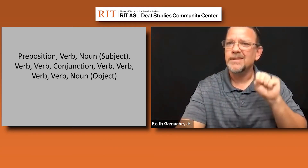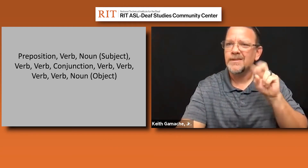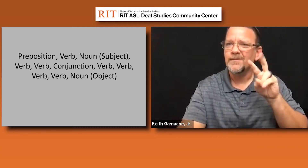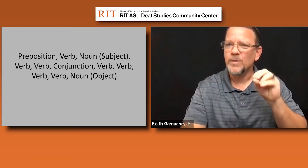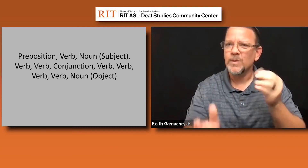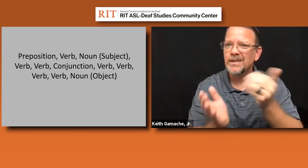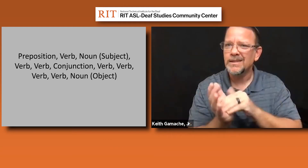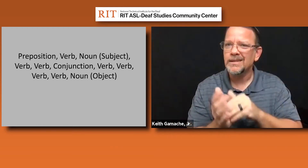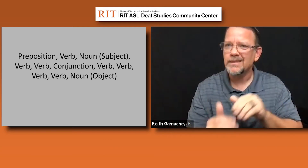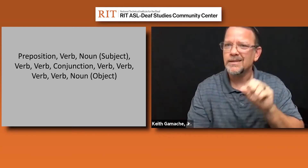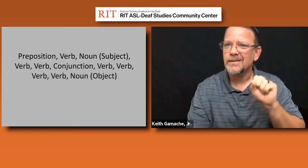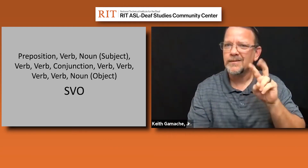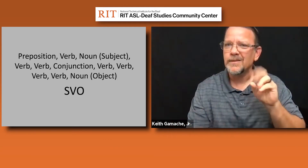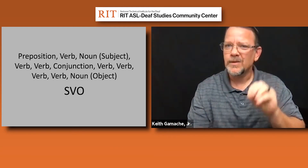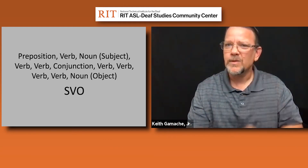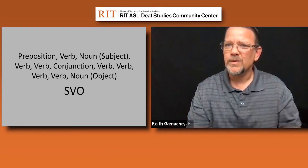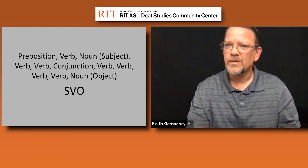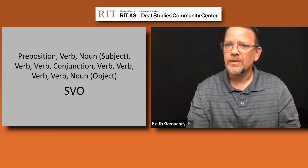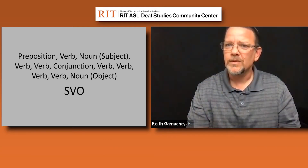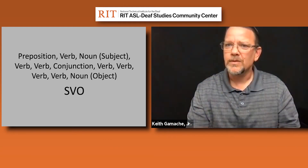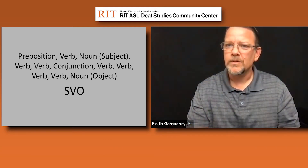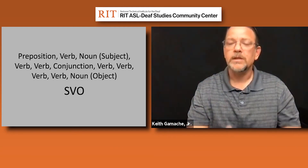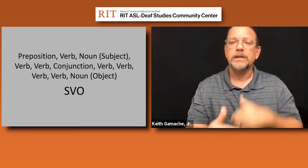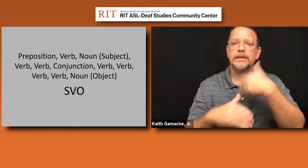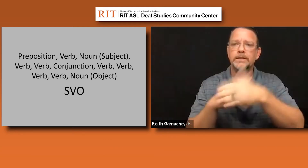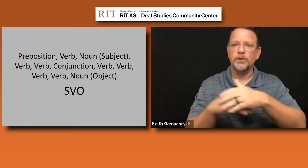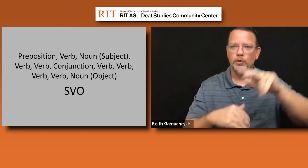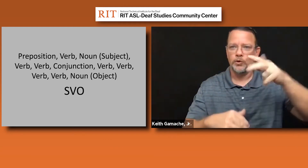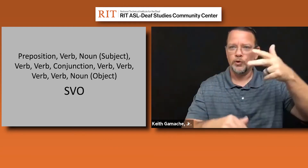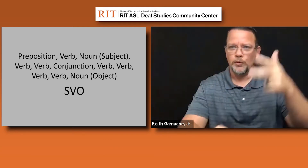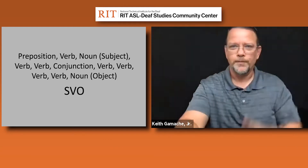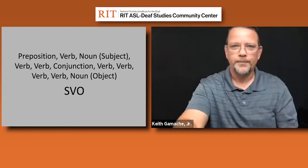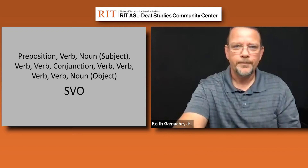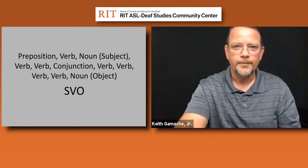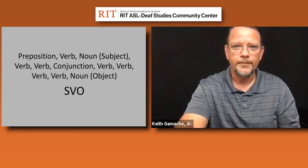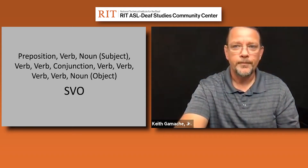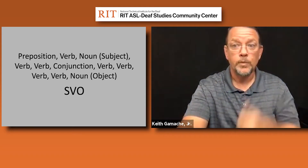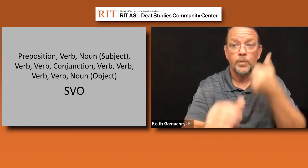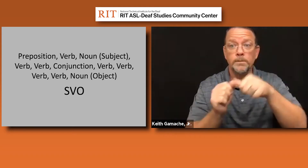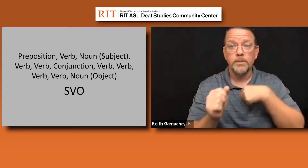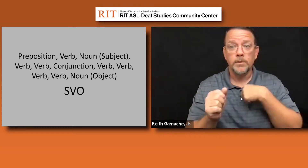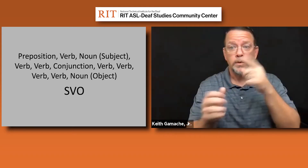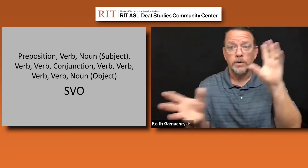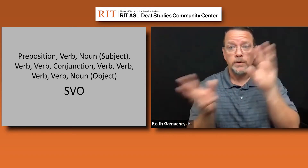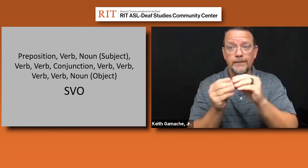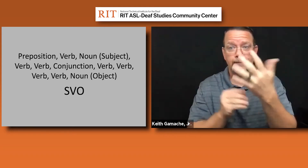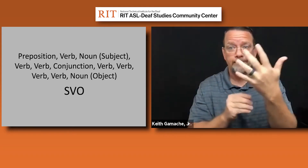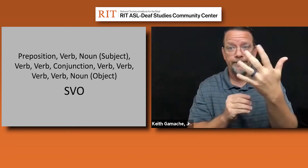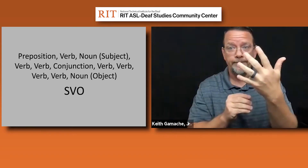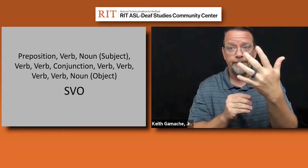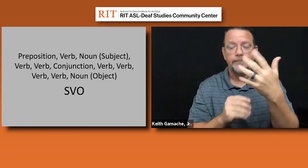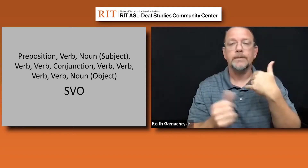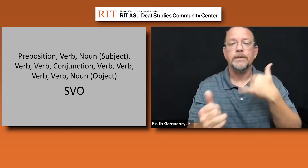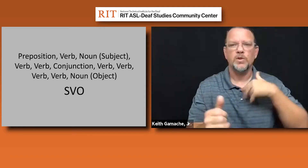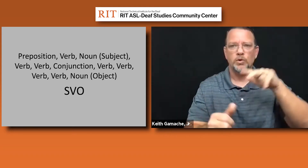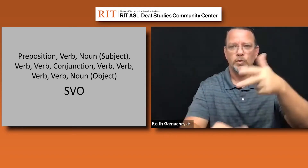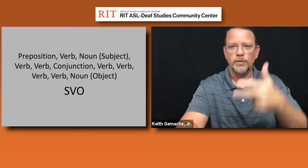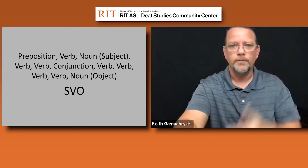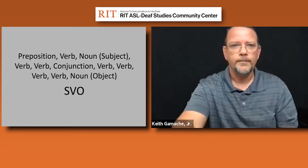so but it still follows the same SVO structure, so there are 5 utterances that I'm breaking apart,